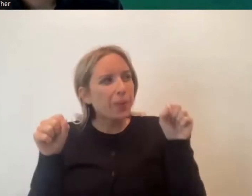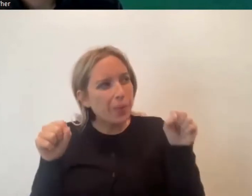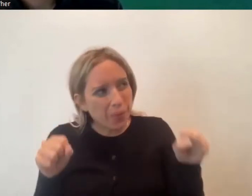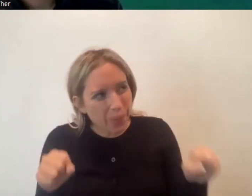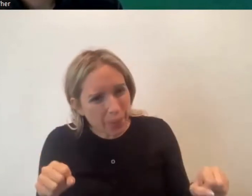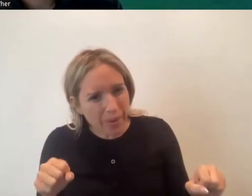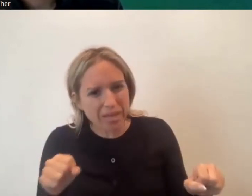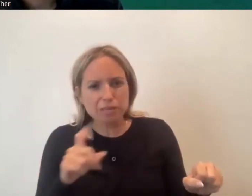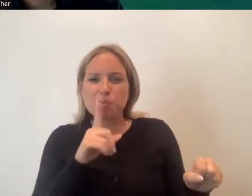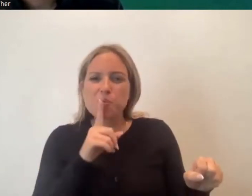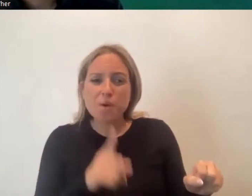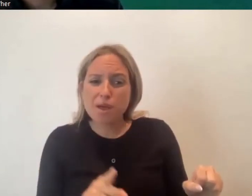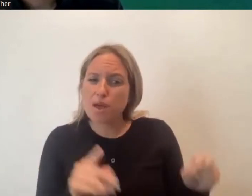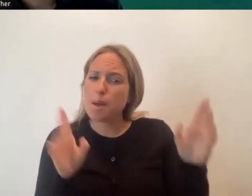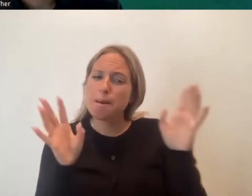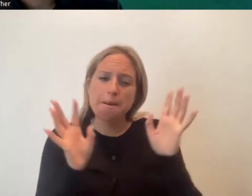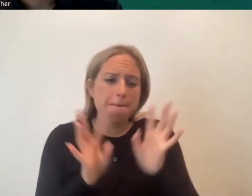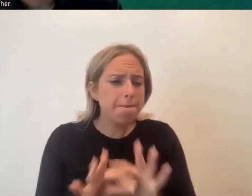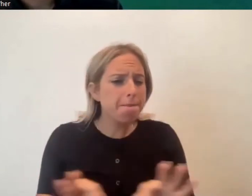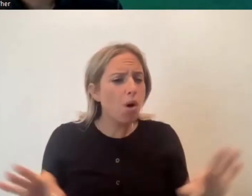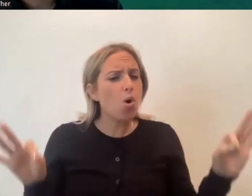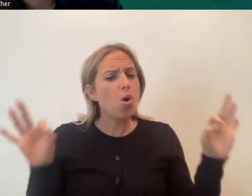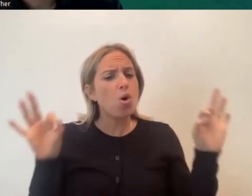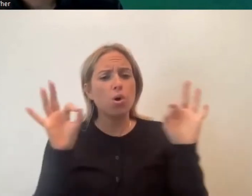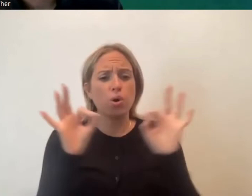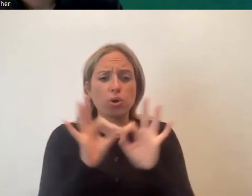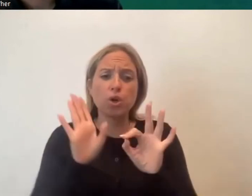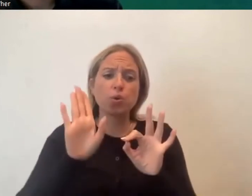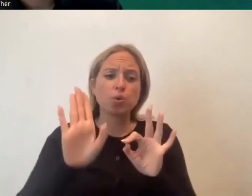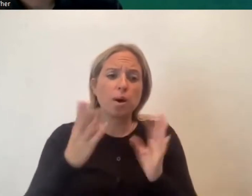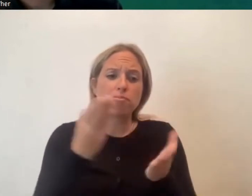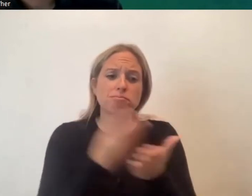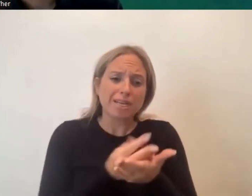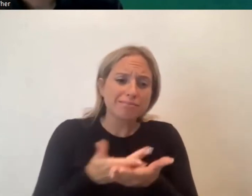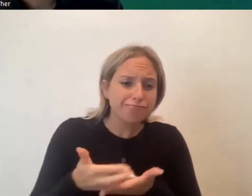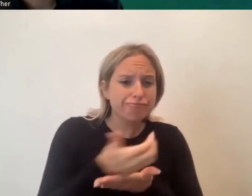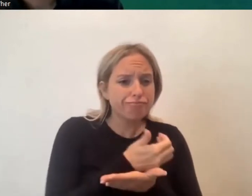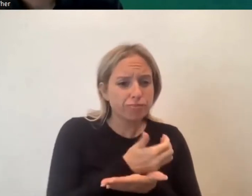It's really important that you report your income or your assets and any changes in those